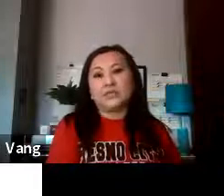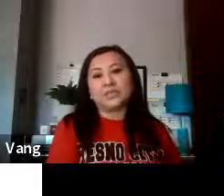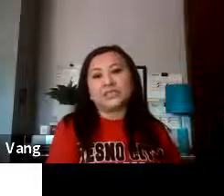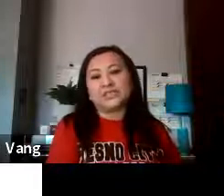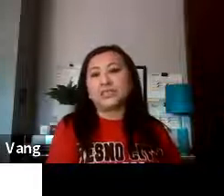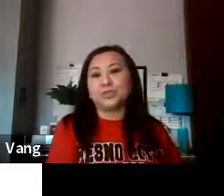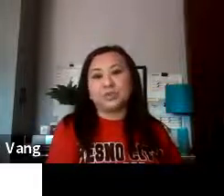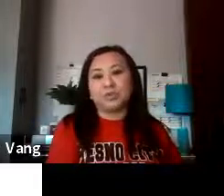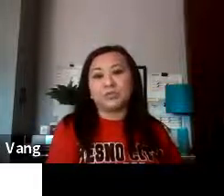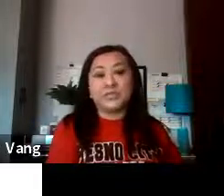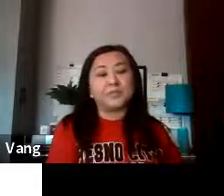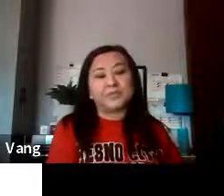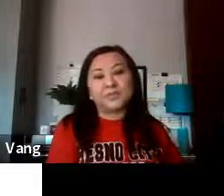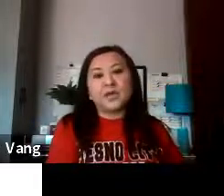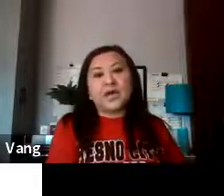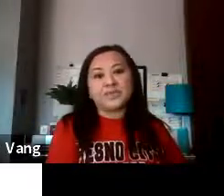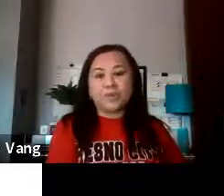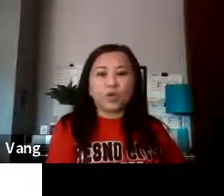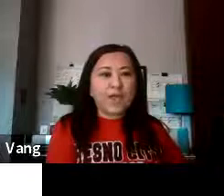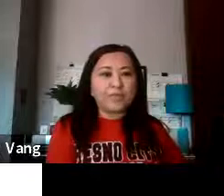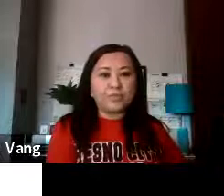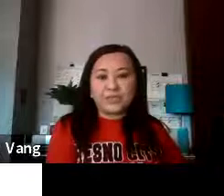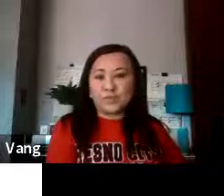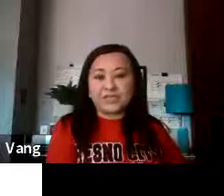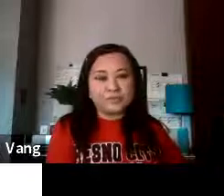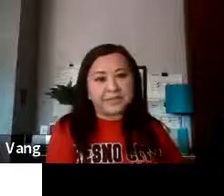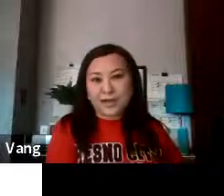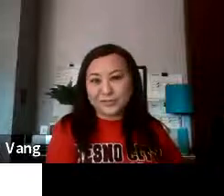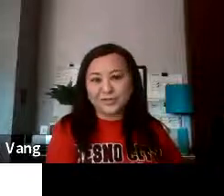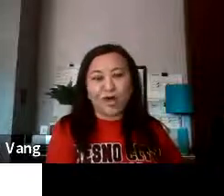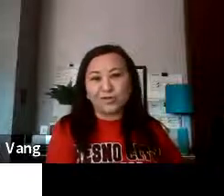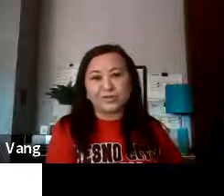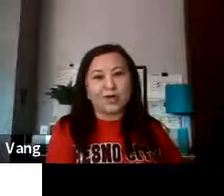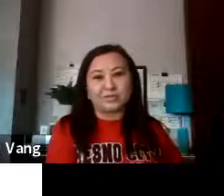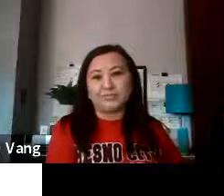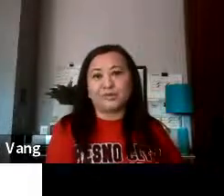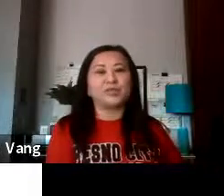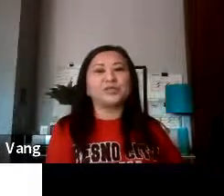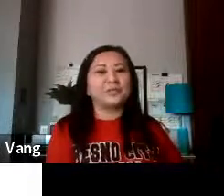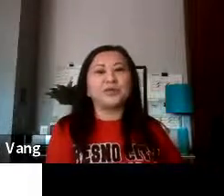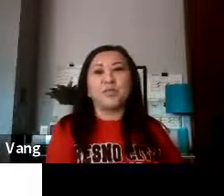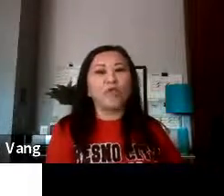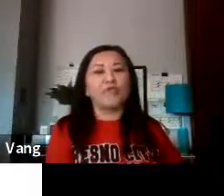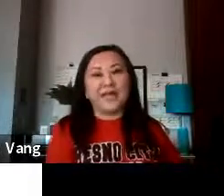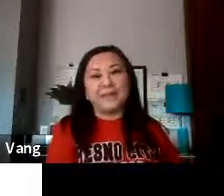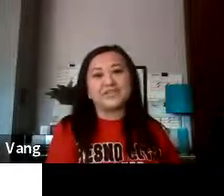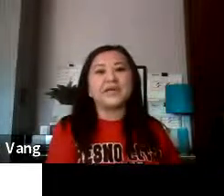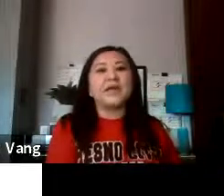resource list into your syllabus, as a program, maybe we can spend 1000s of dollars on brochures and put them all over campus.